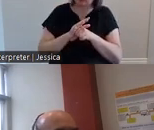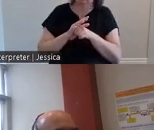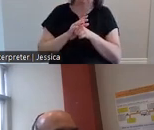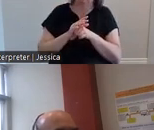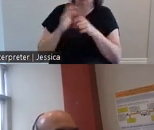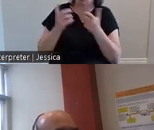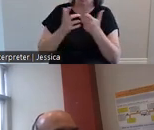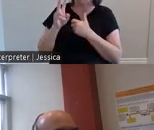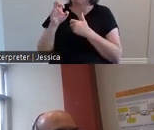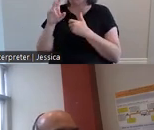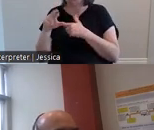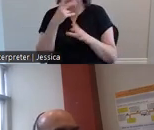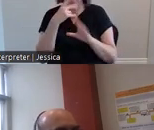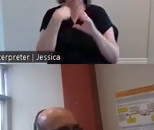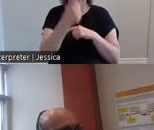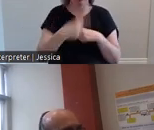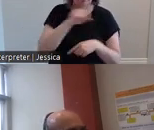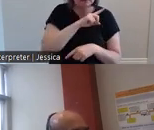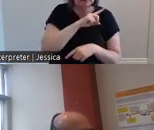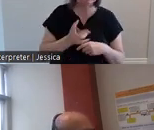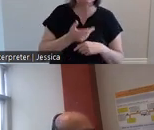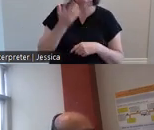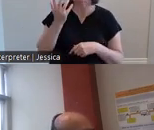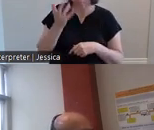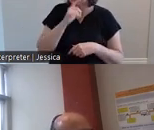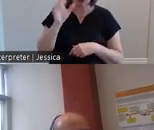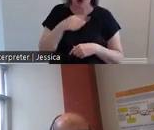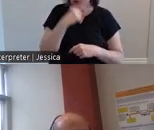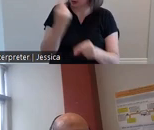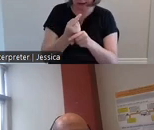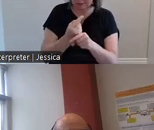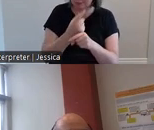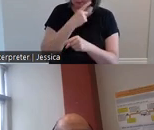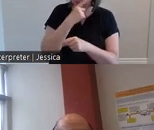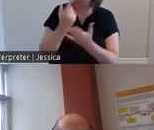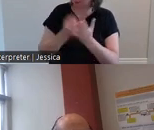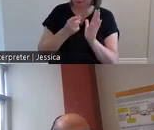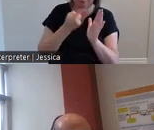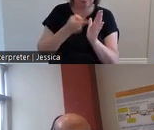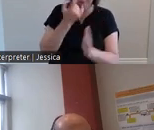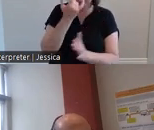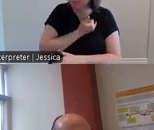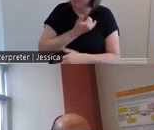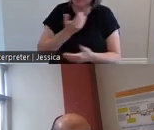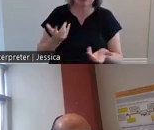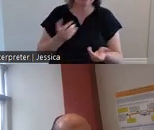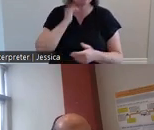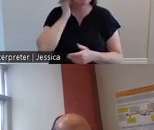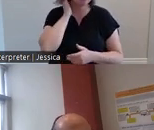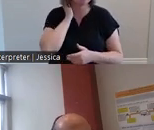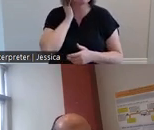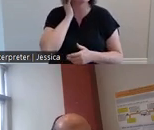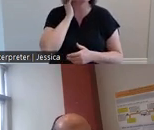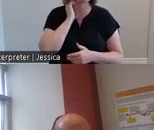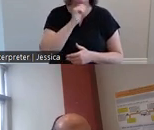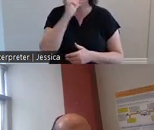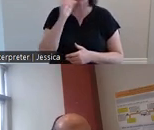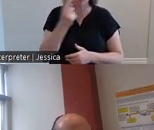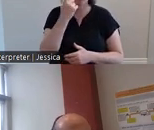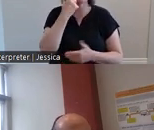And I would say that they're not always accurate. Um, they, they don't always recognize when they make a platform change. Right?